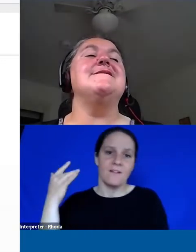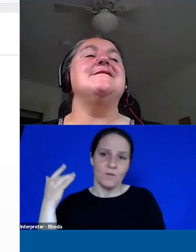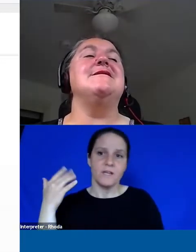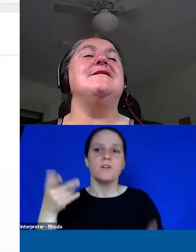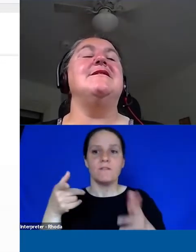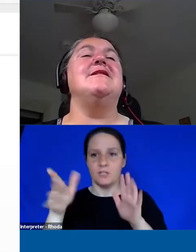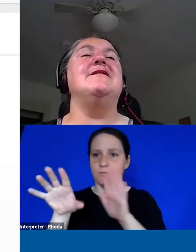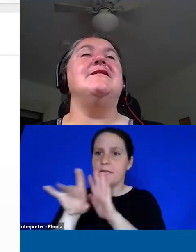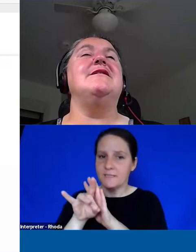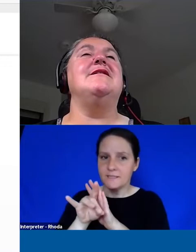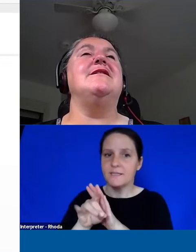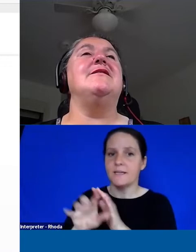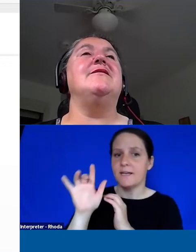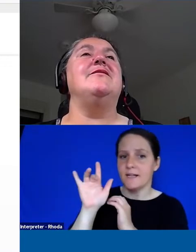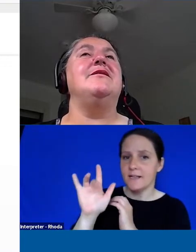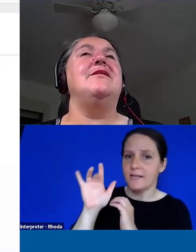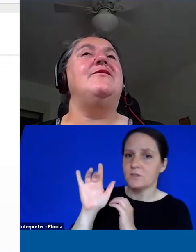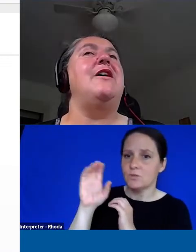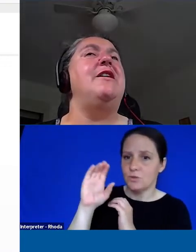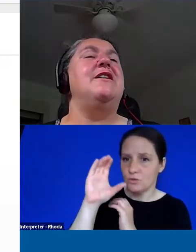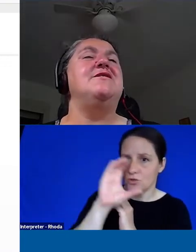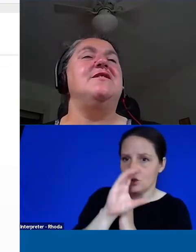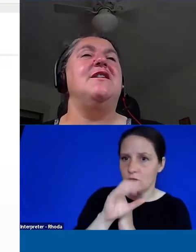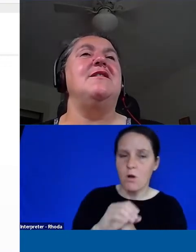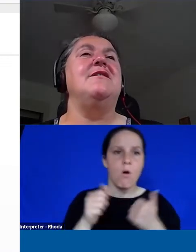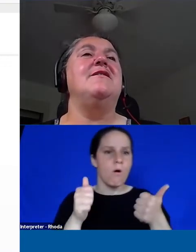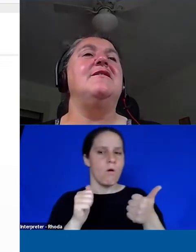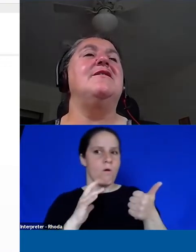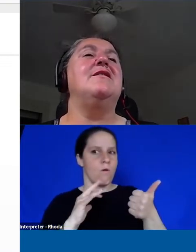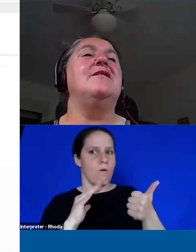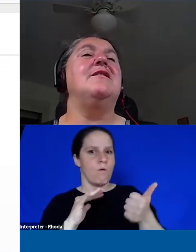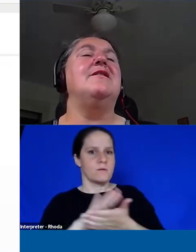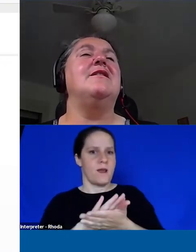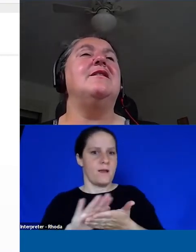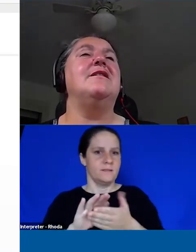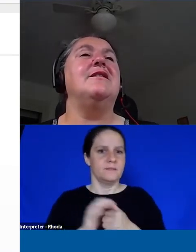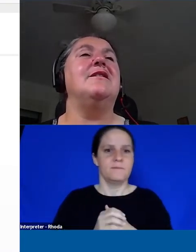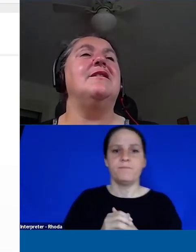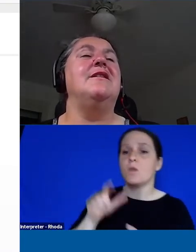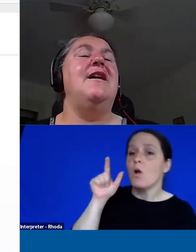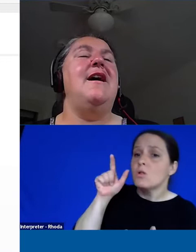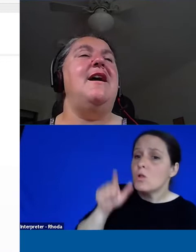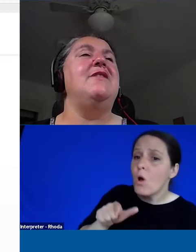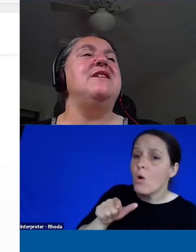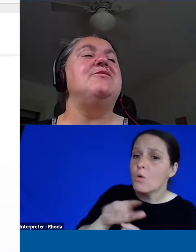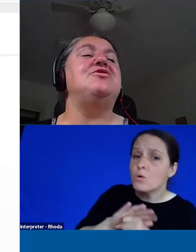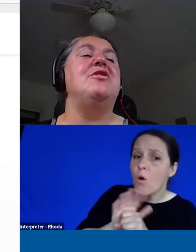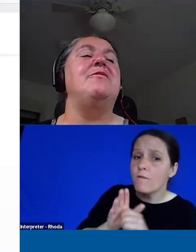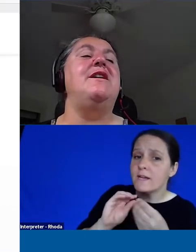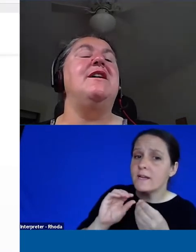Click this clear button to clear search. Very nicely done. [Screen Reader] Heading level two low COVID 19 community level. And I was able to start reading